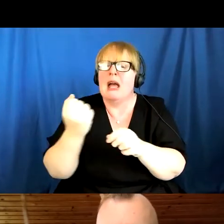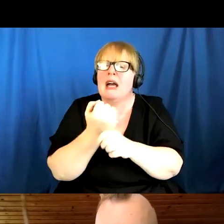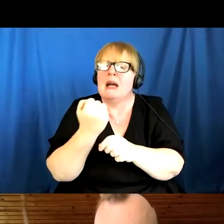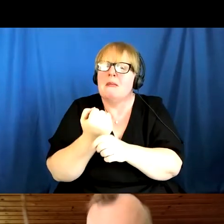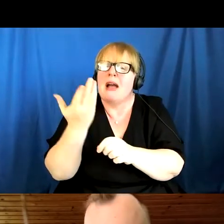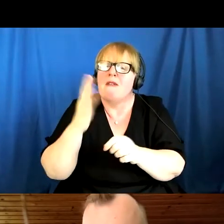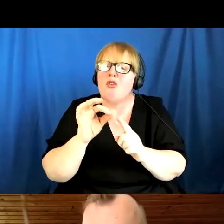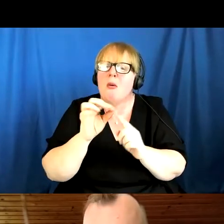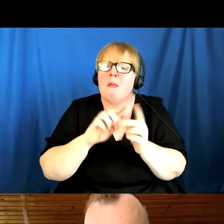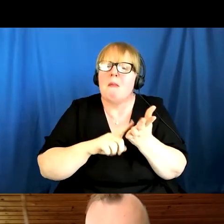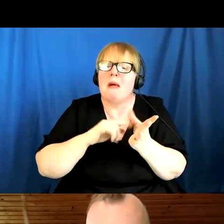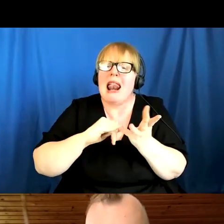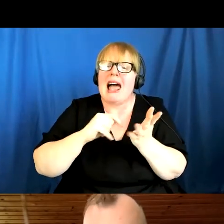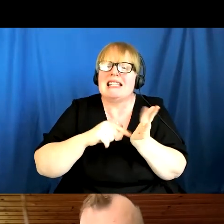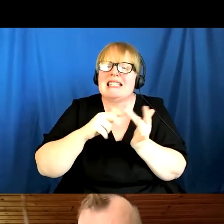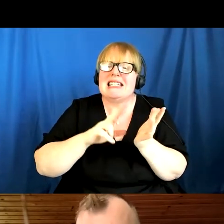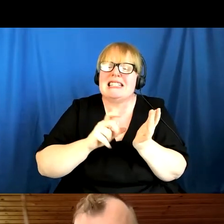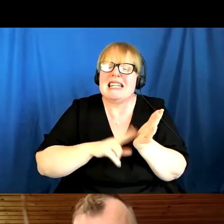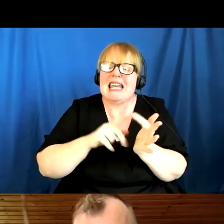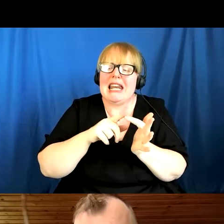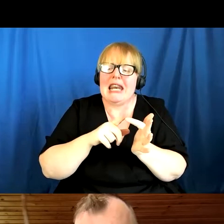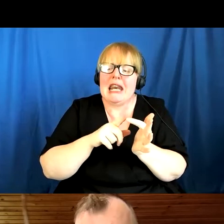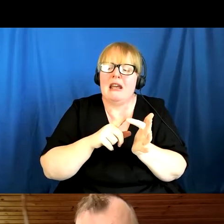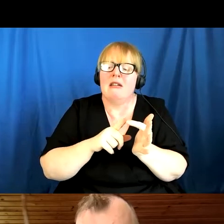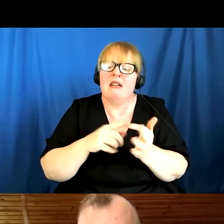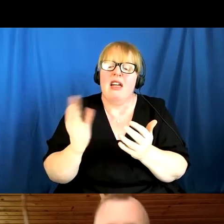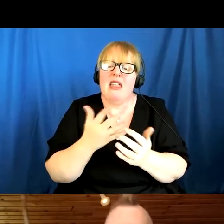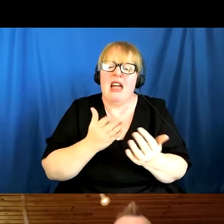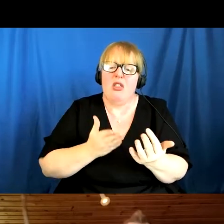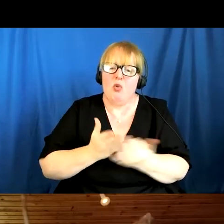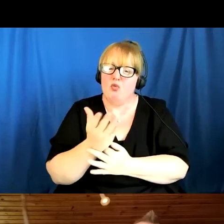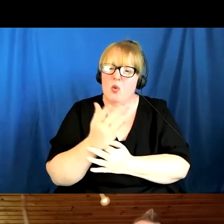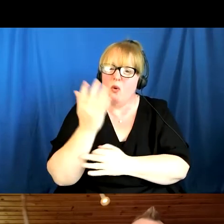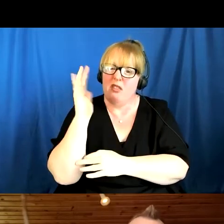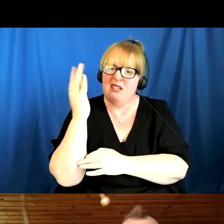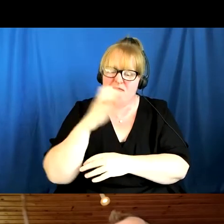and ended up at Turner Contemporary. So that kind of brings me to another